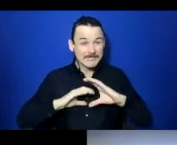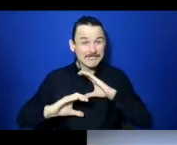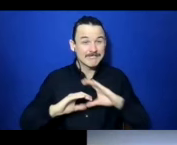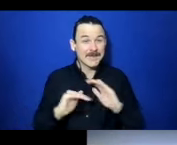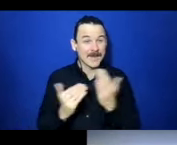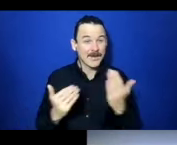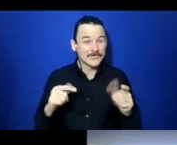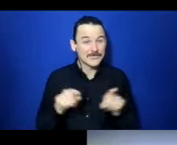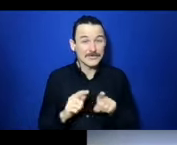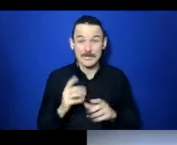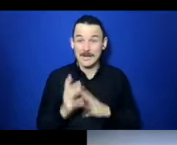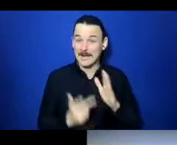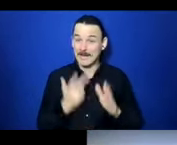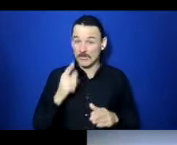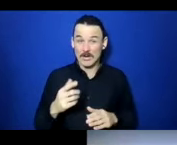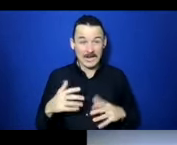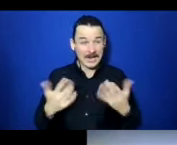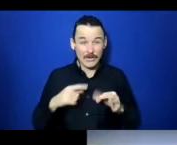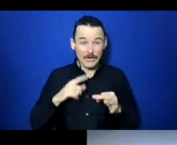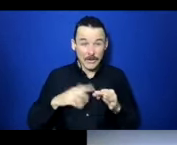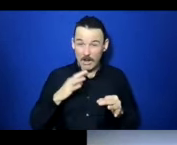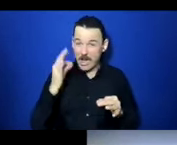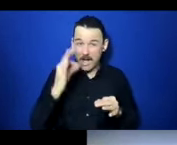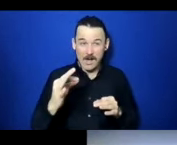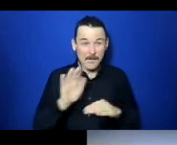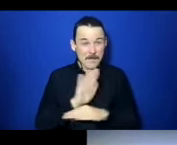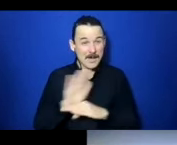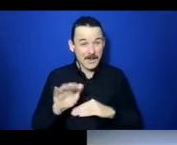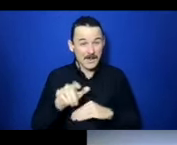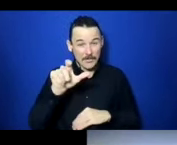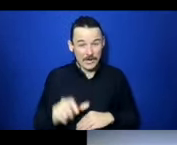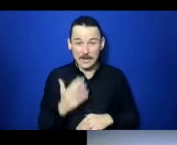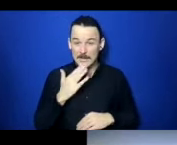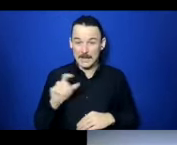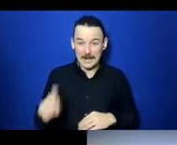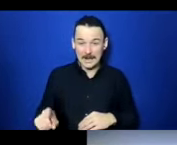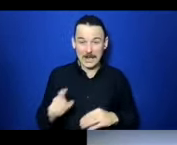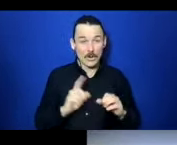ask one of the panelists, please jump into the Q&A section. You can see that button in your,